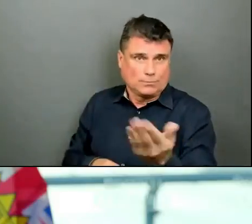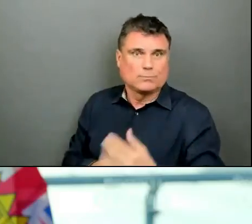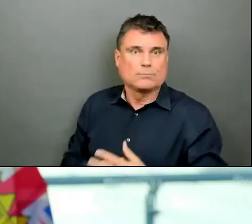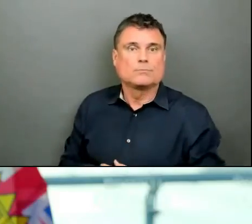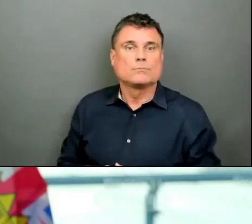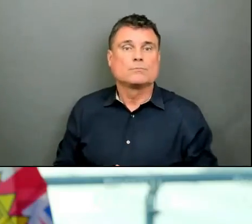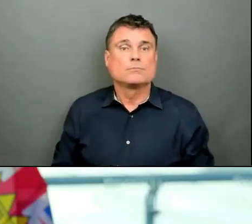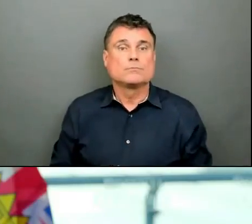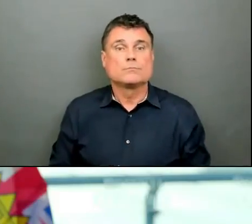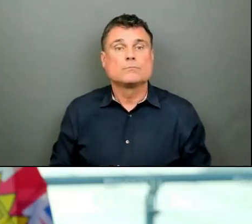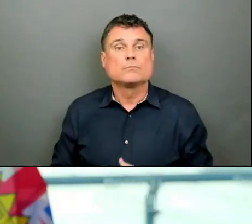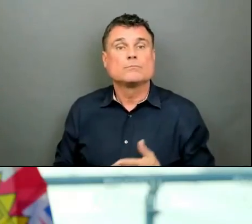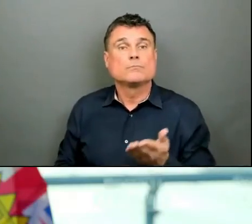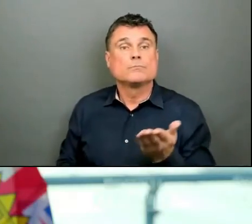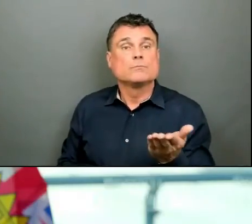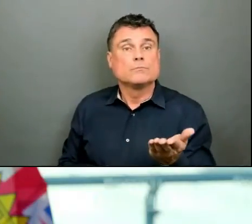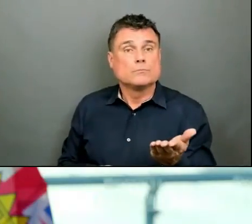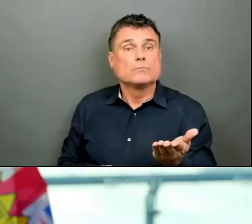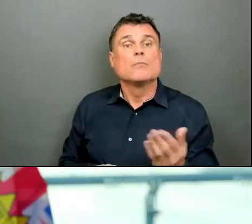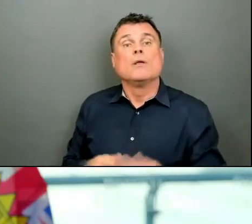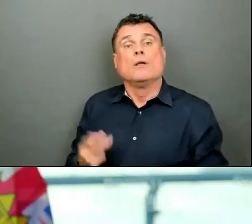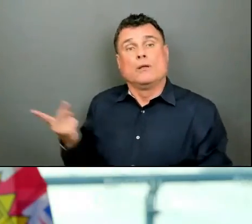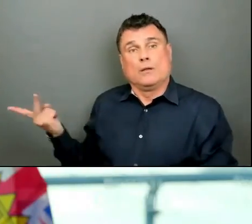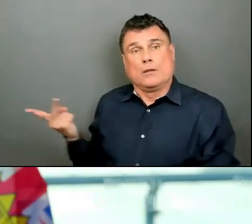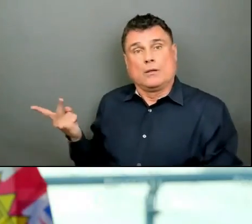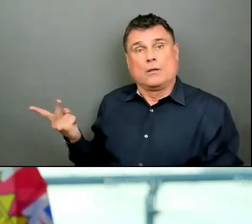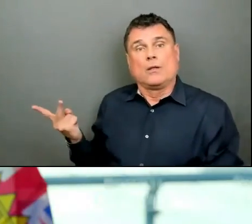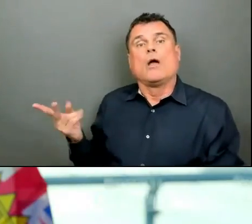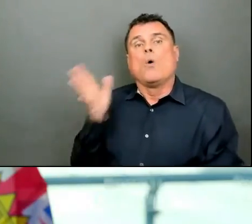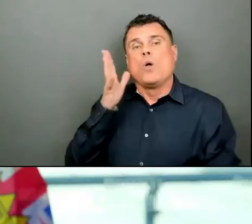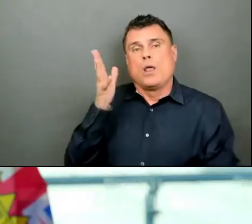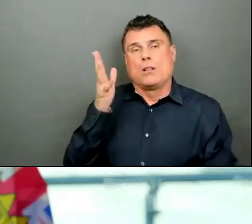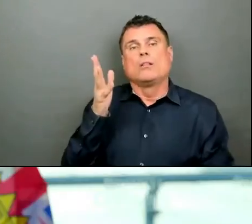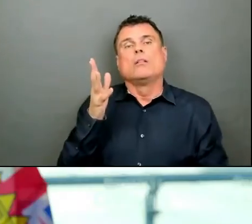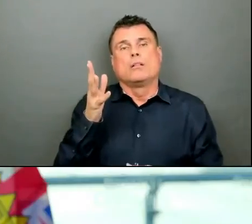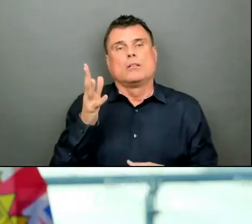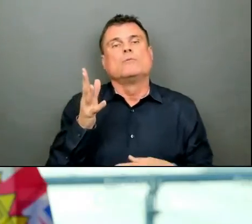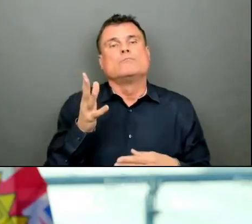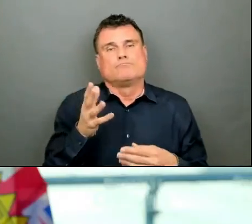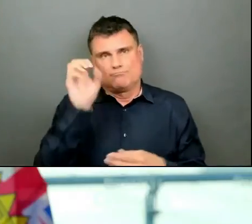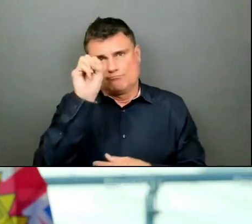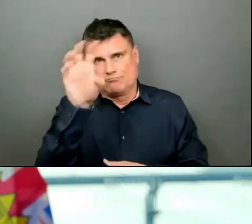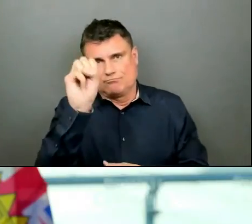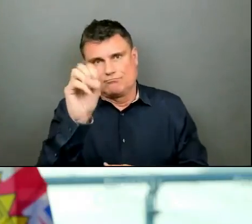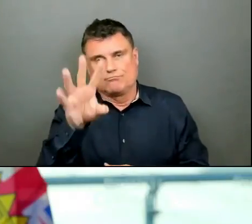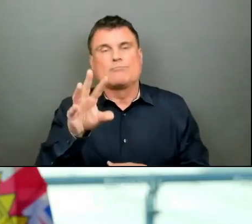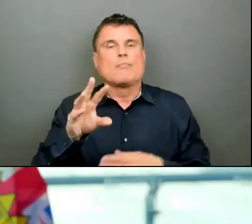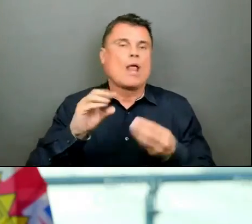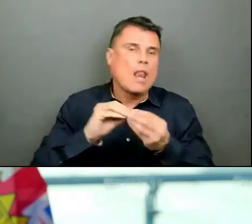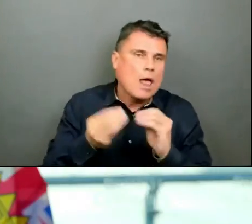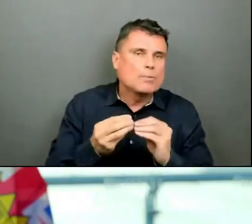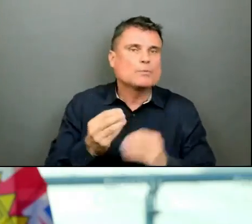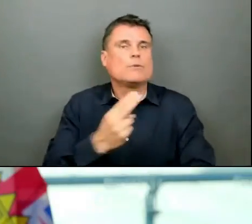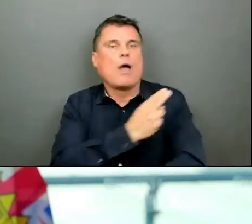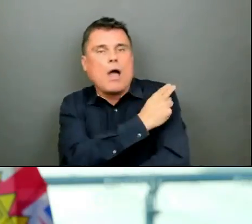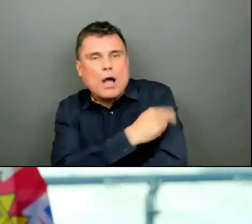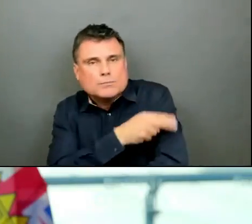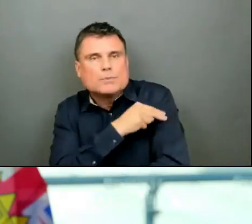again. We have time fore one for one more question. We will go over outbreak